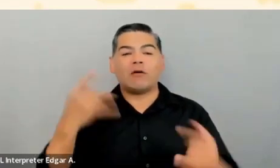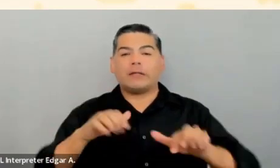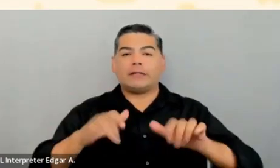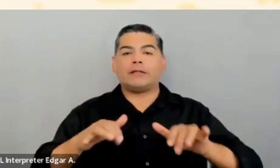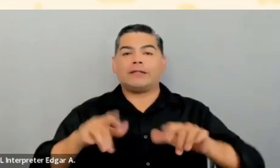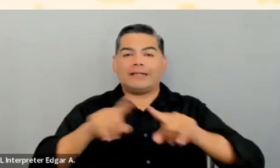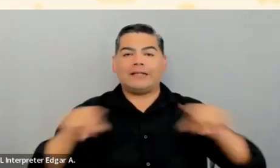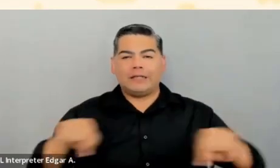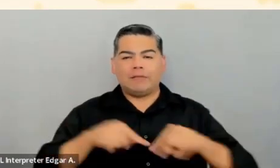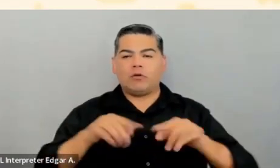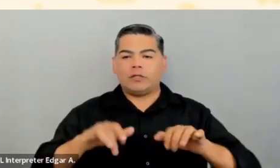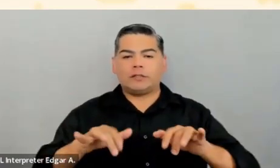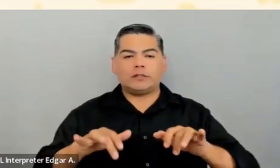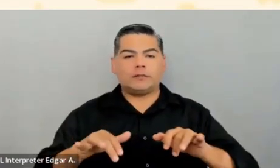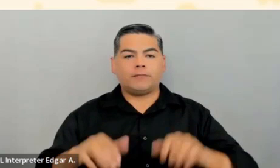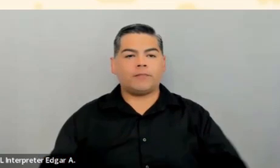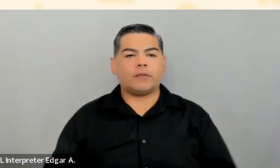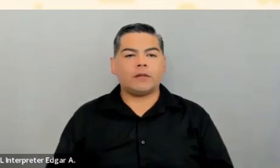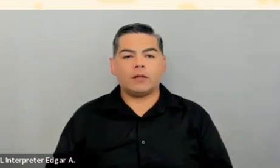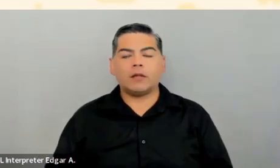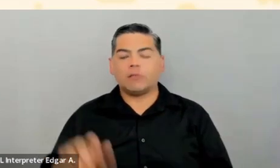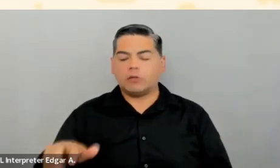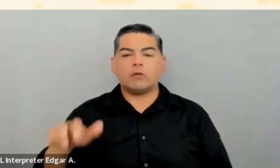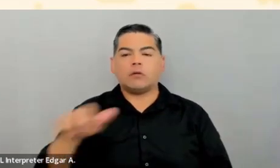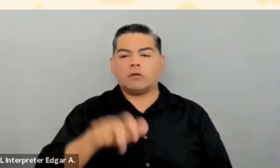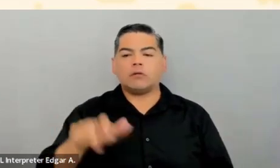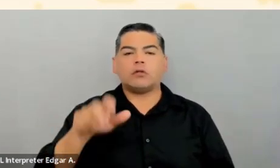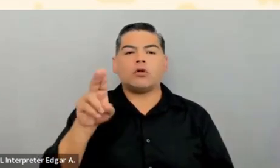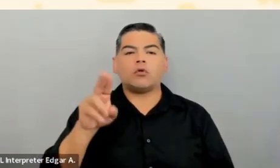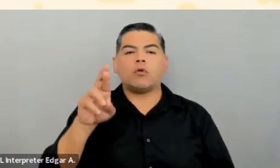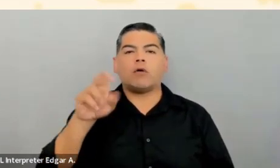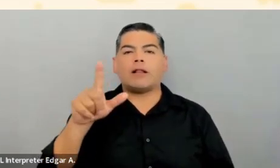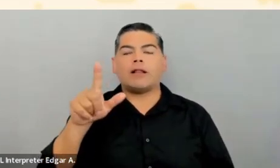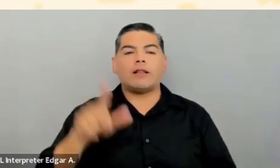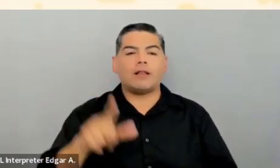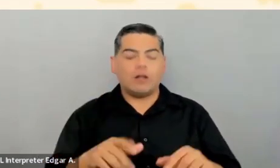Put your cursor in the URL bar, and then on your keyboard, hit Tab.